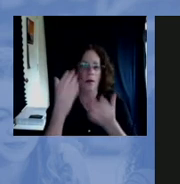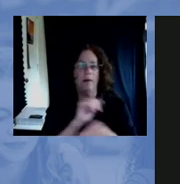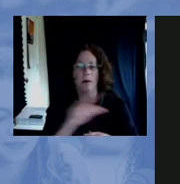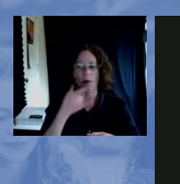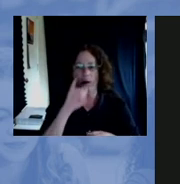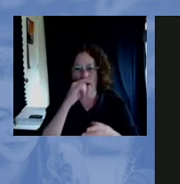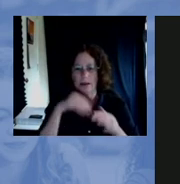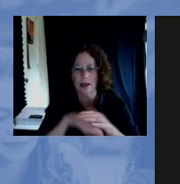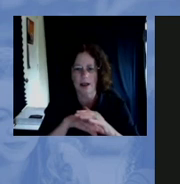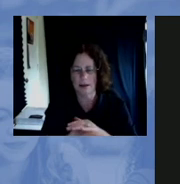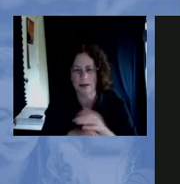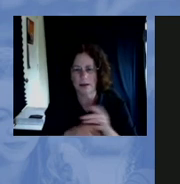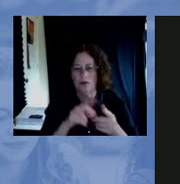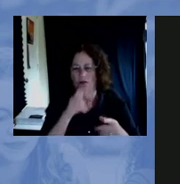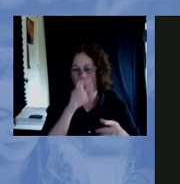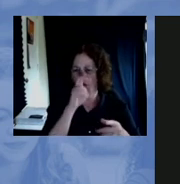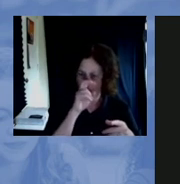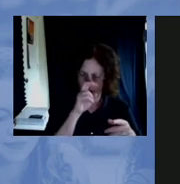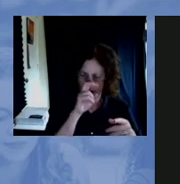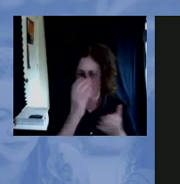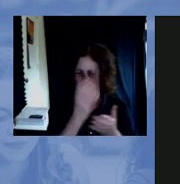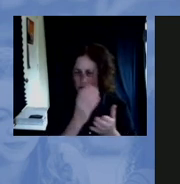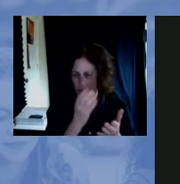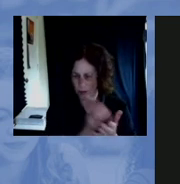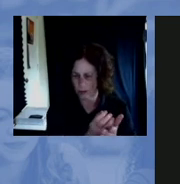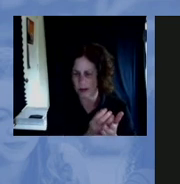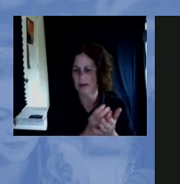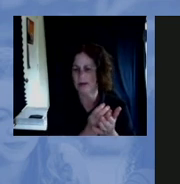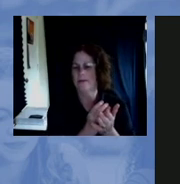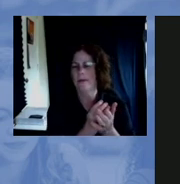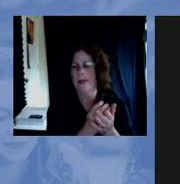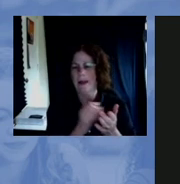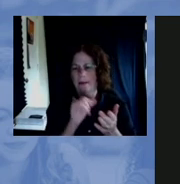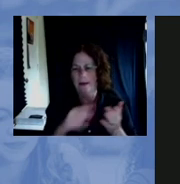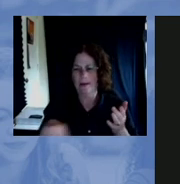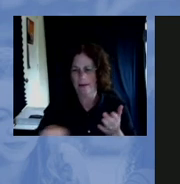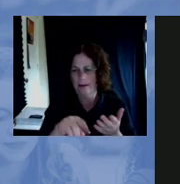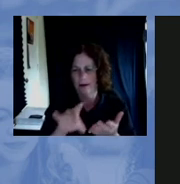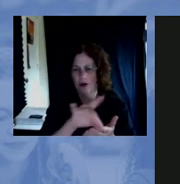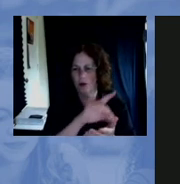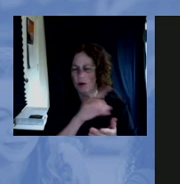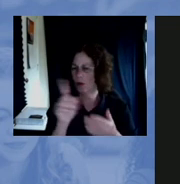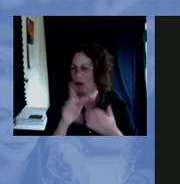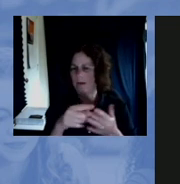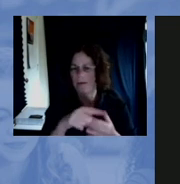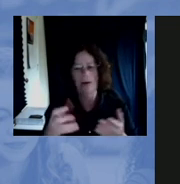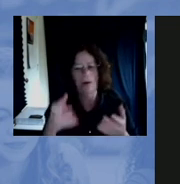RIGOROUS, RIGOROUS COURSE OF THEIR CHOOSING WHENEVER THEY WANT TO GO, WE WILL SUPPORT